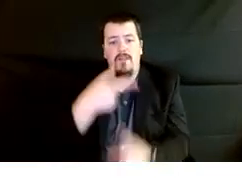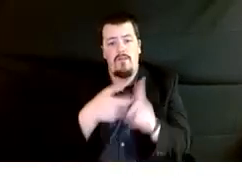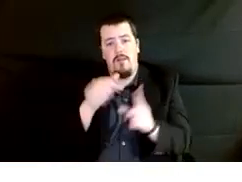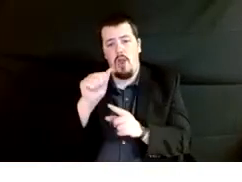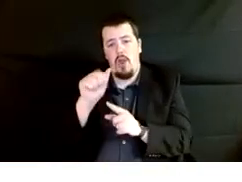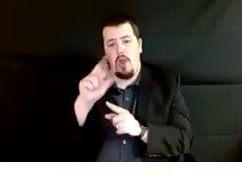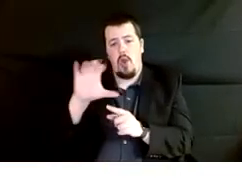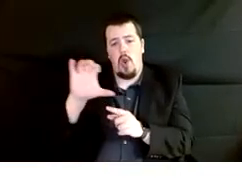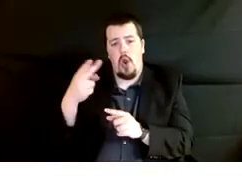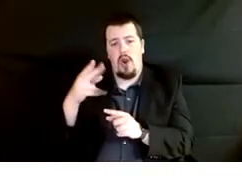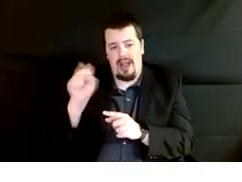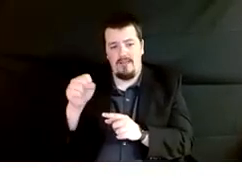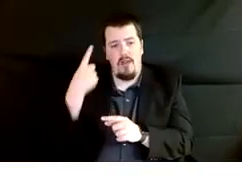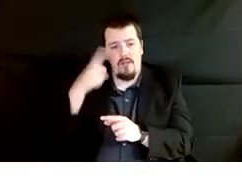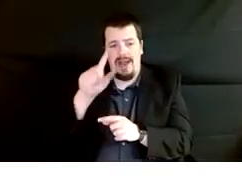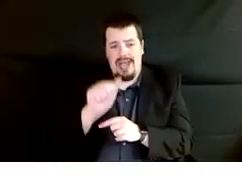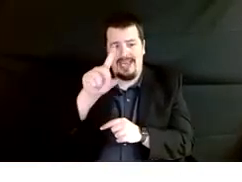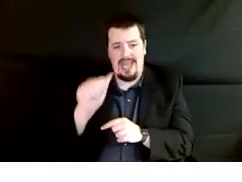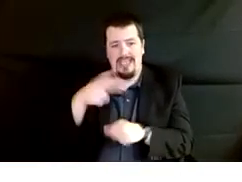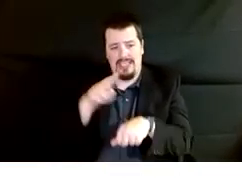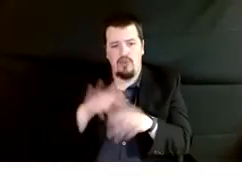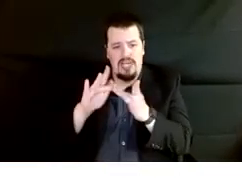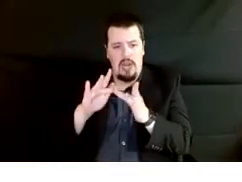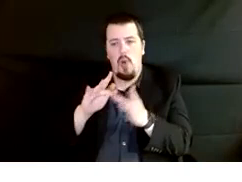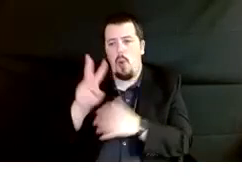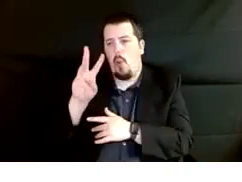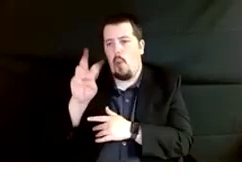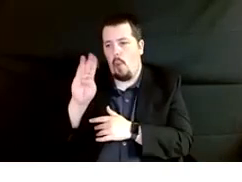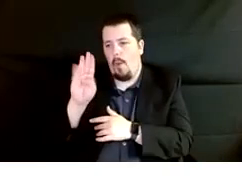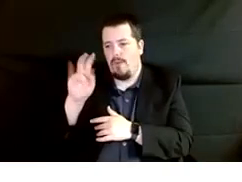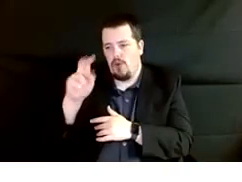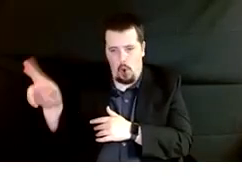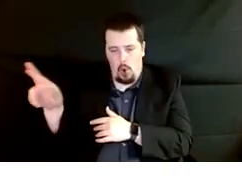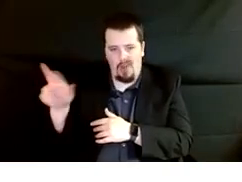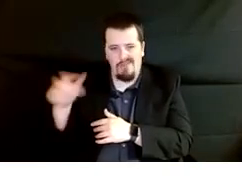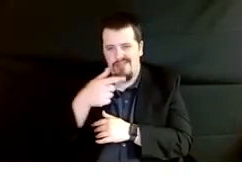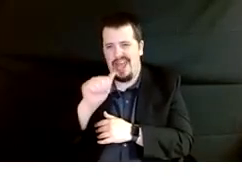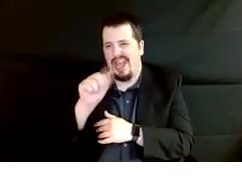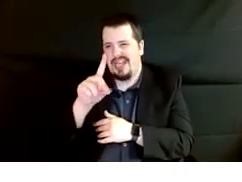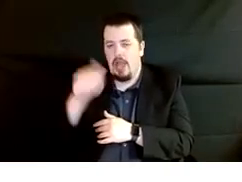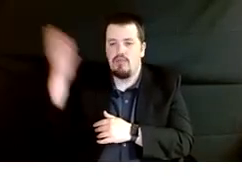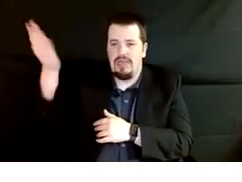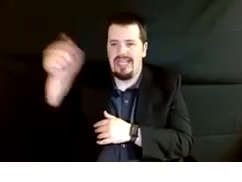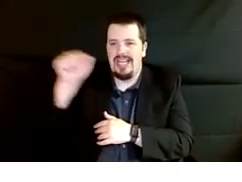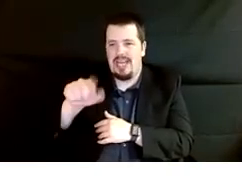Network webinar series so that's at adapresentations.org in the archive there